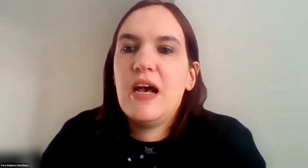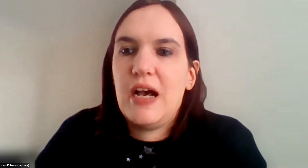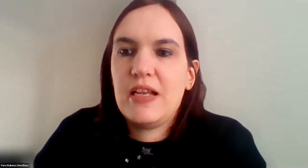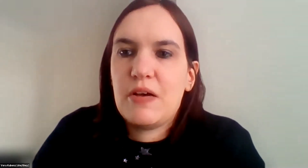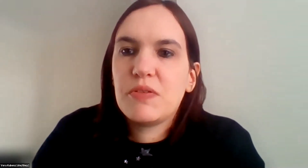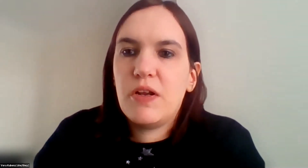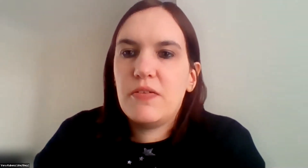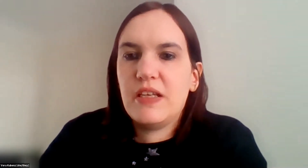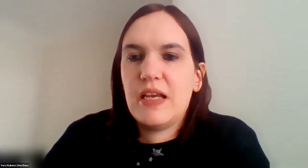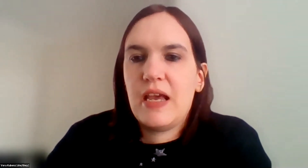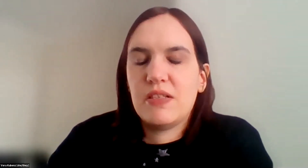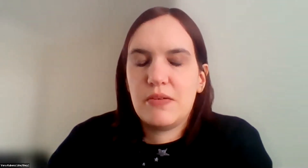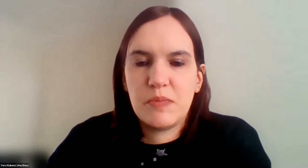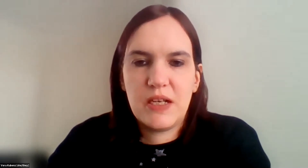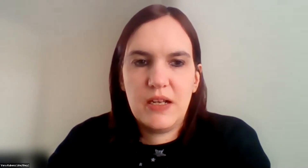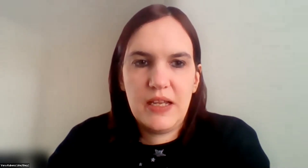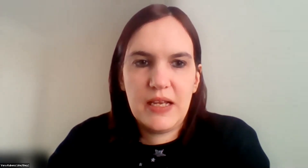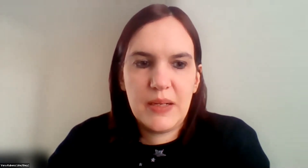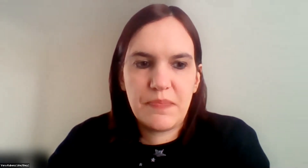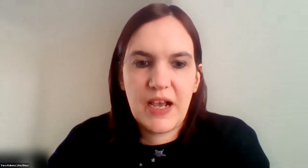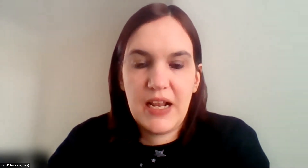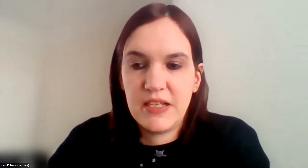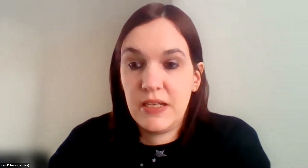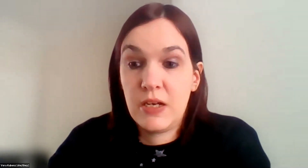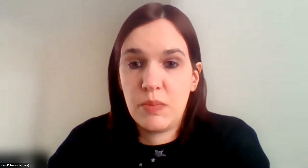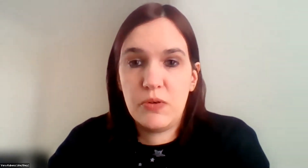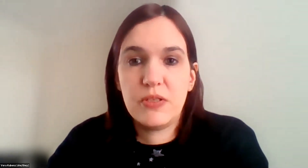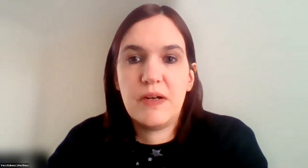I think that was one of the areas that was particularly highlighted in our report as